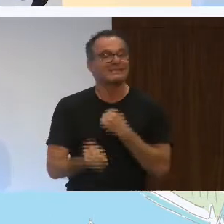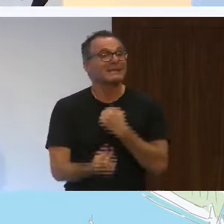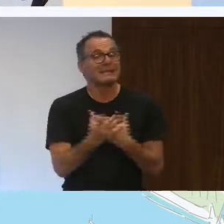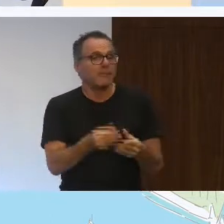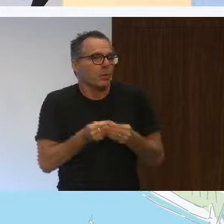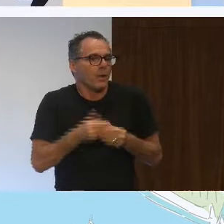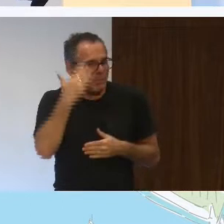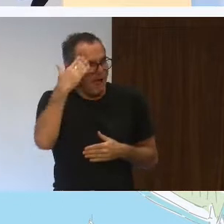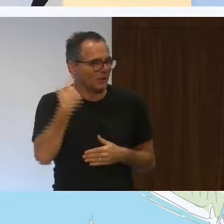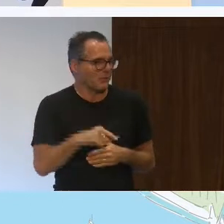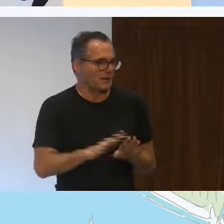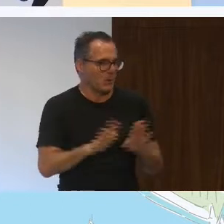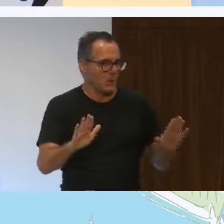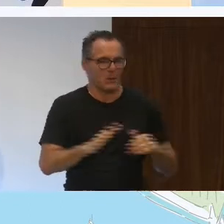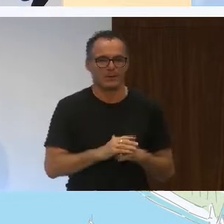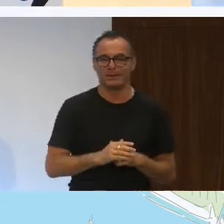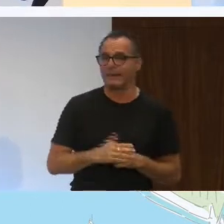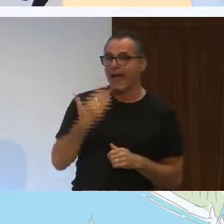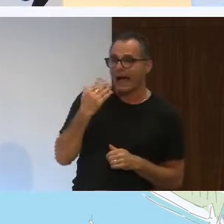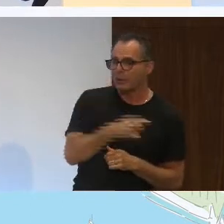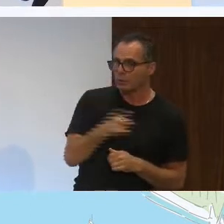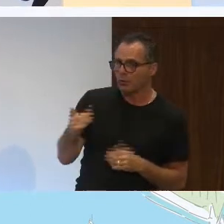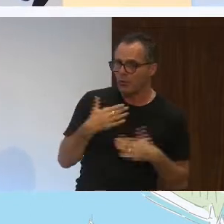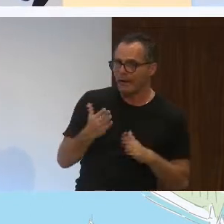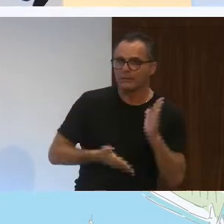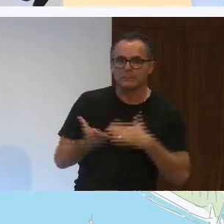And I don't know if anybody of of you have been sent to do vestibular tests.